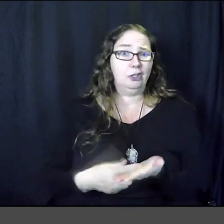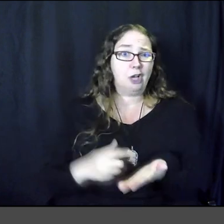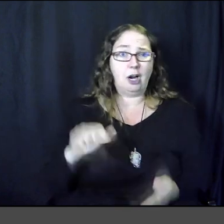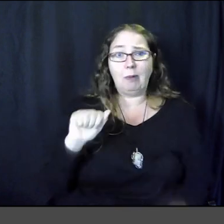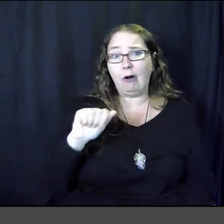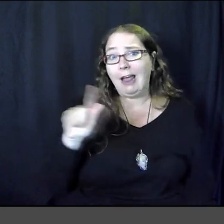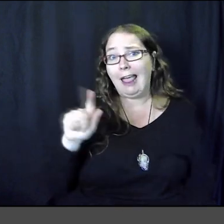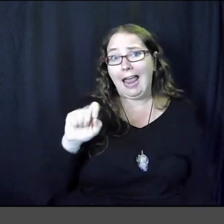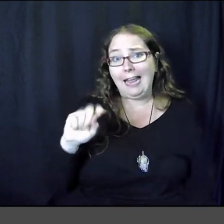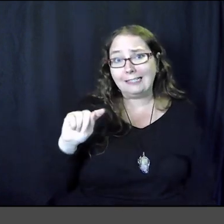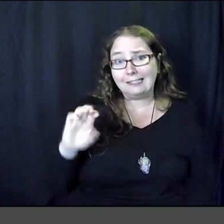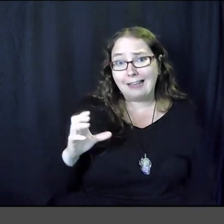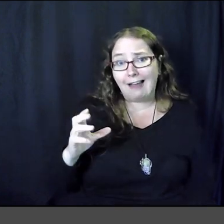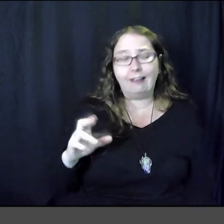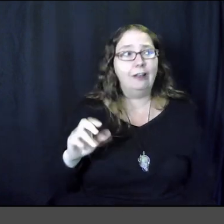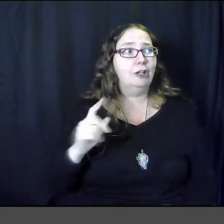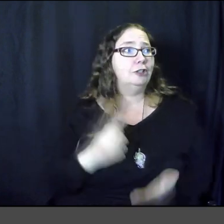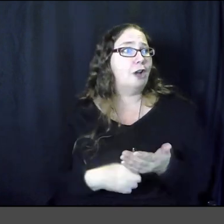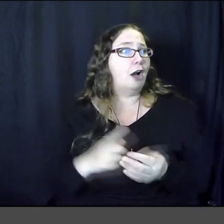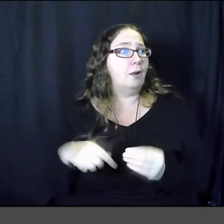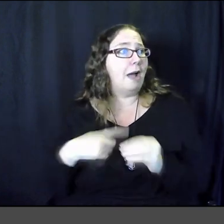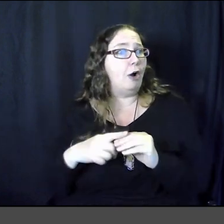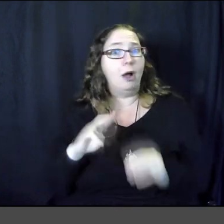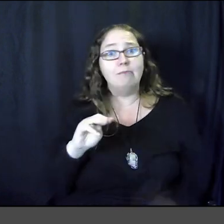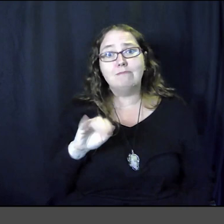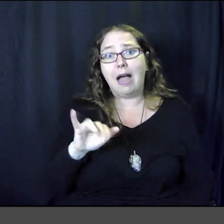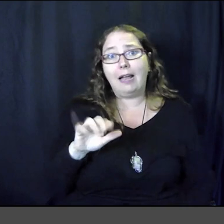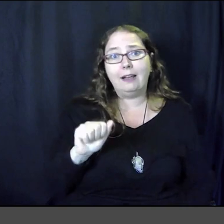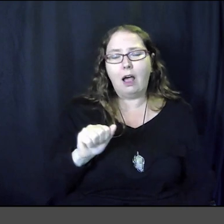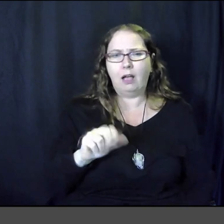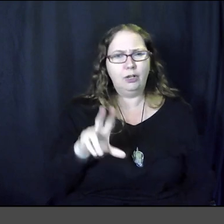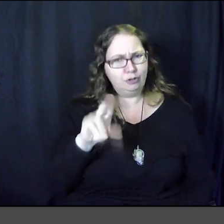TO TO THE EARTH AND MEET THE PEOPLES AND SIT DOWN AND SHARE